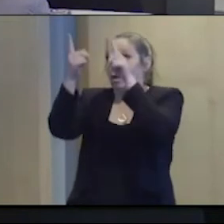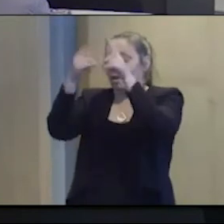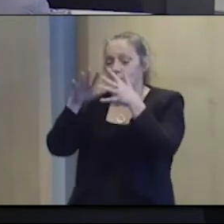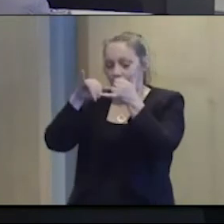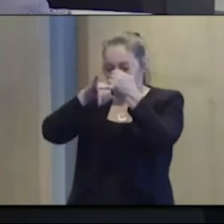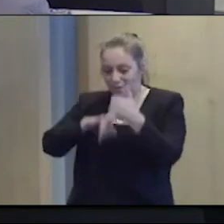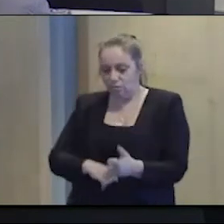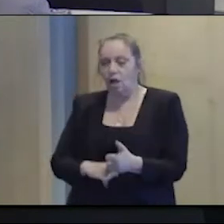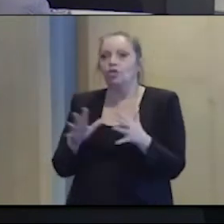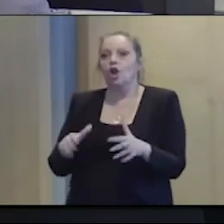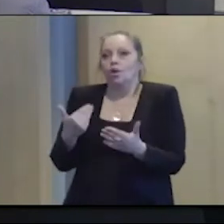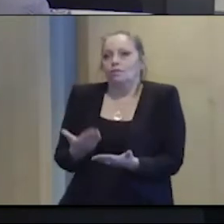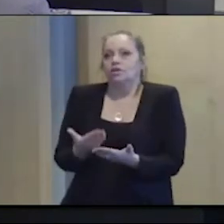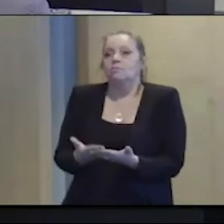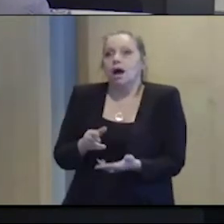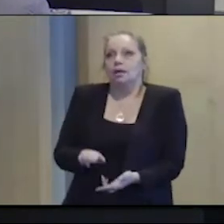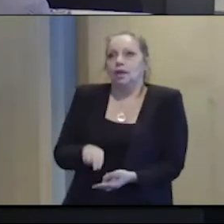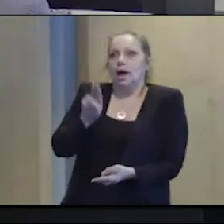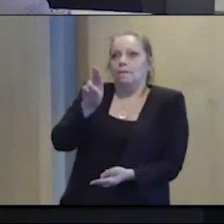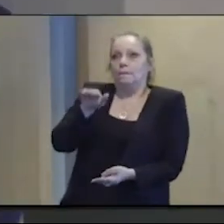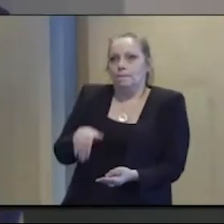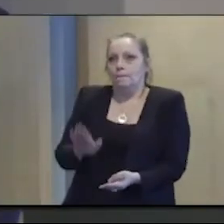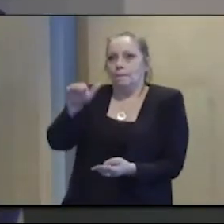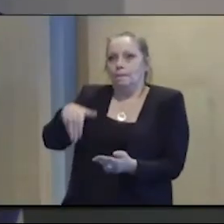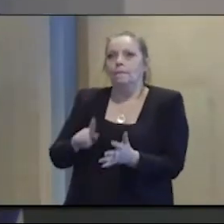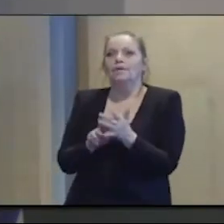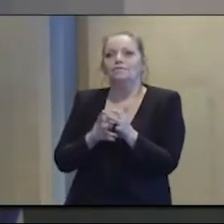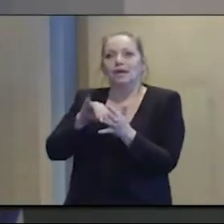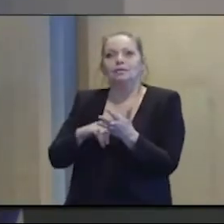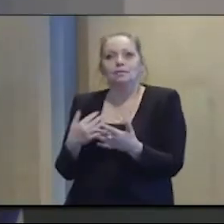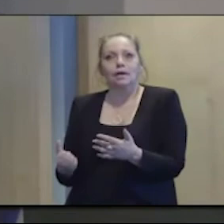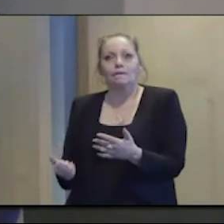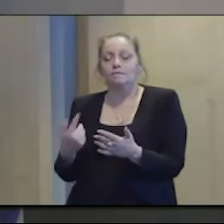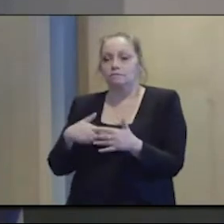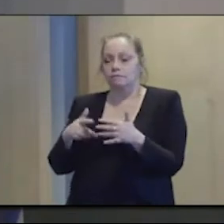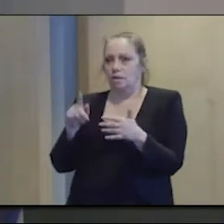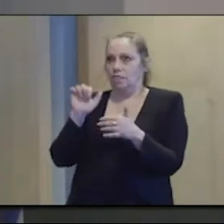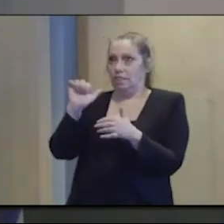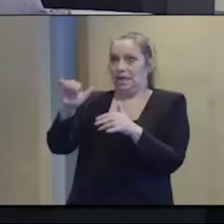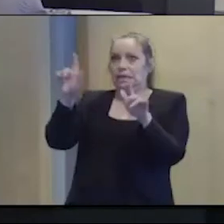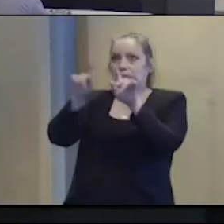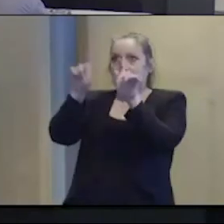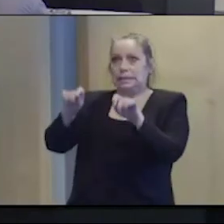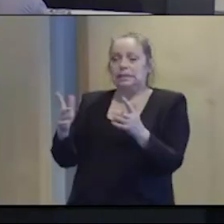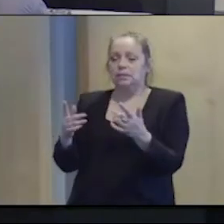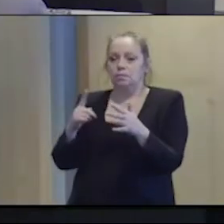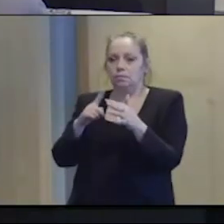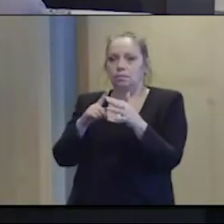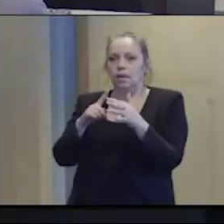demand increased at certain events and that the system the engineers are sort of troubling about